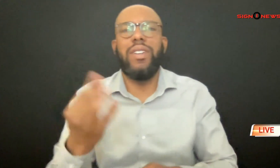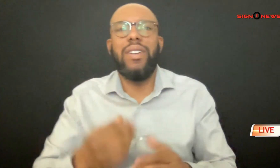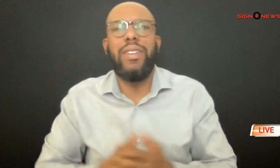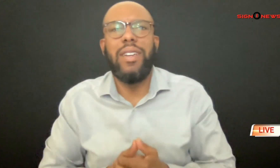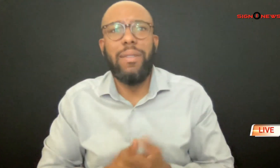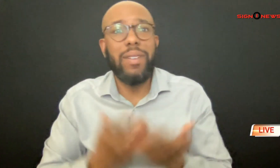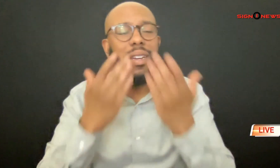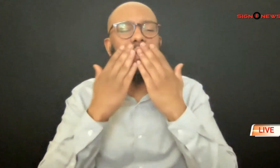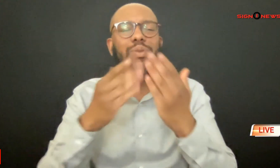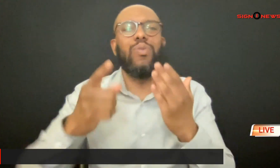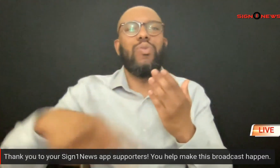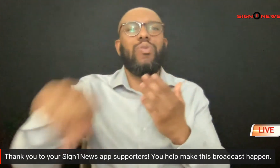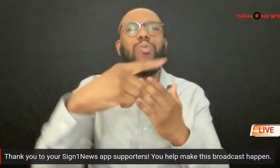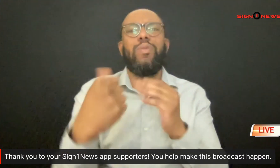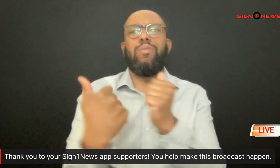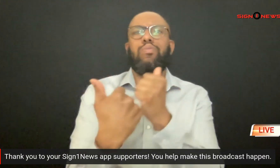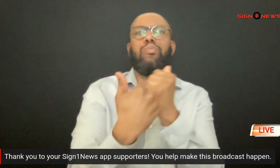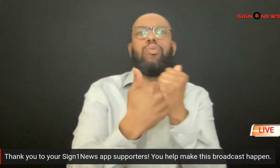A big thank you to our sign One news